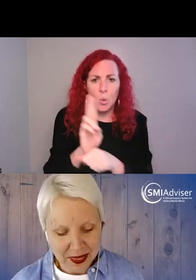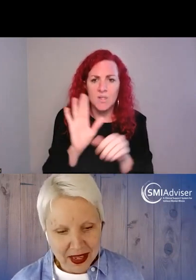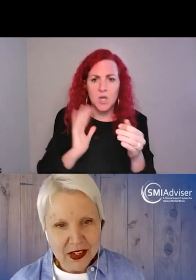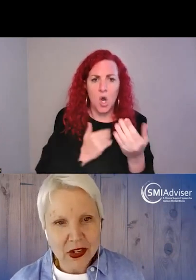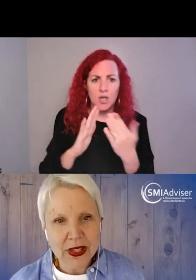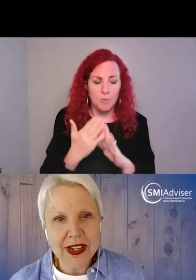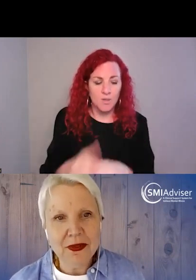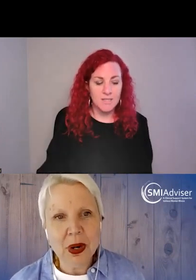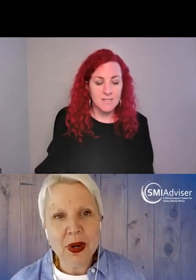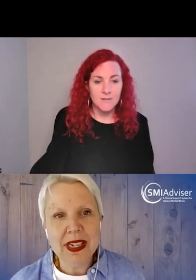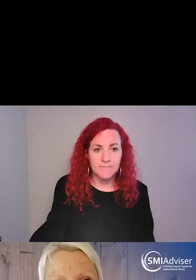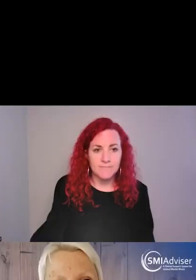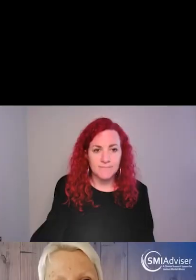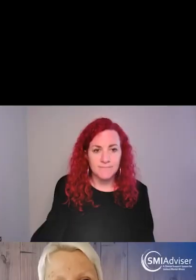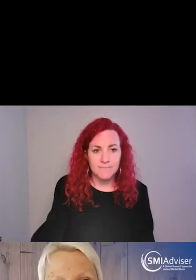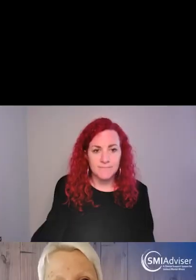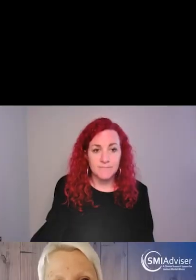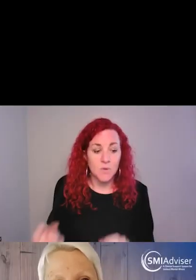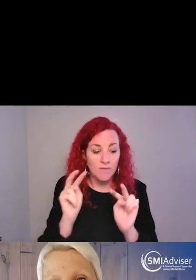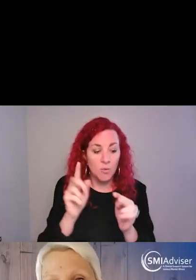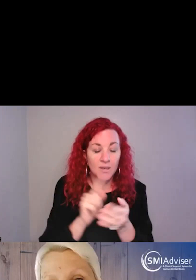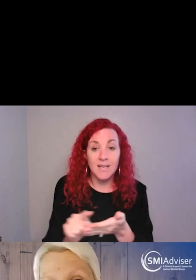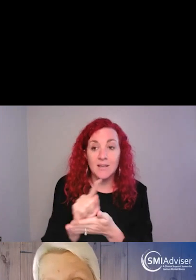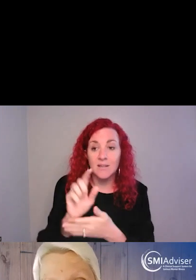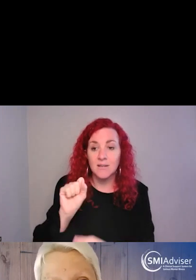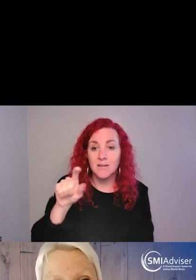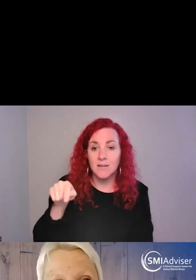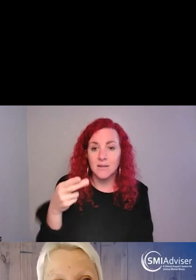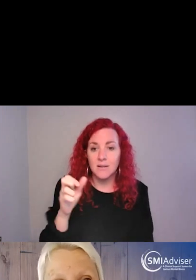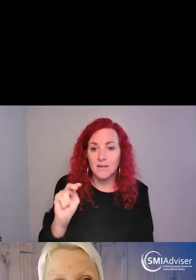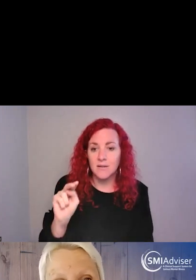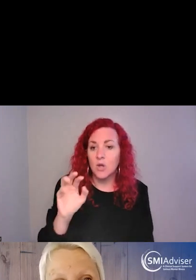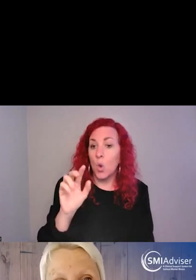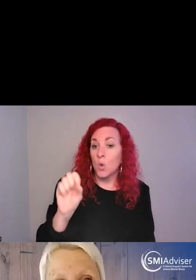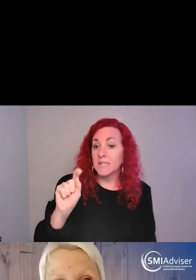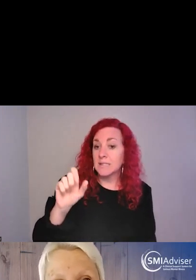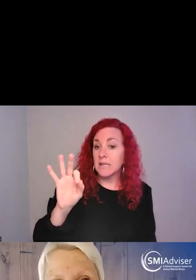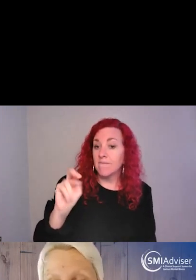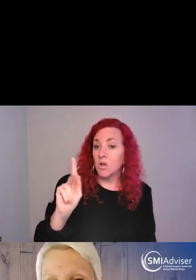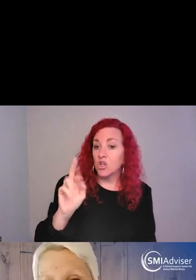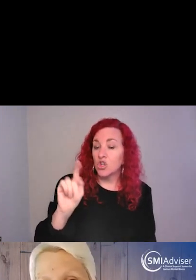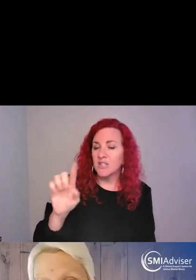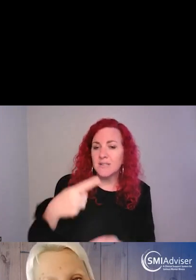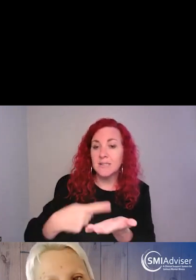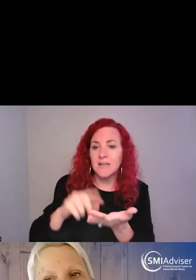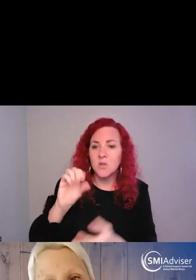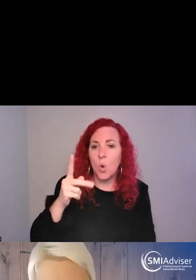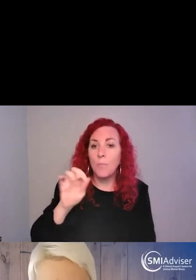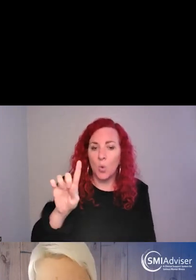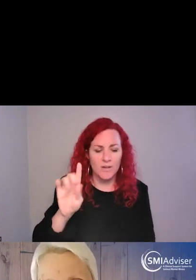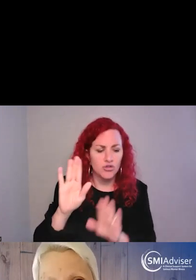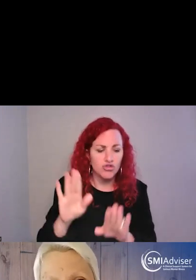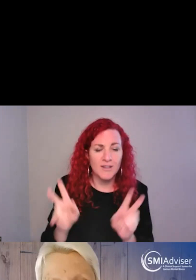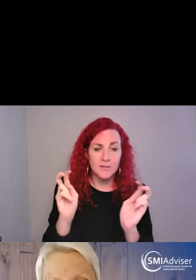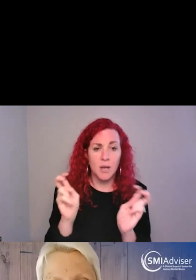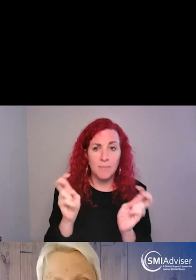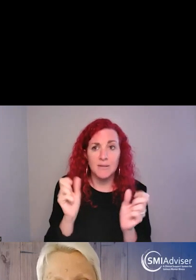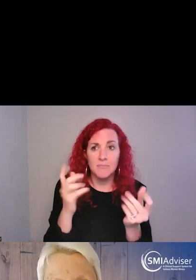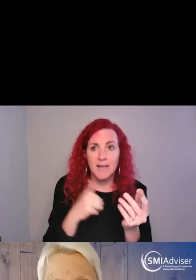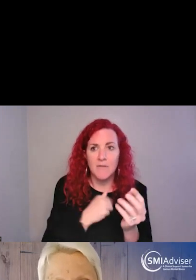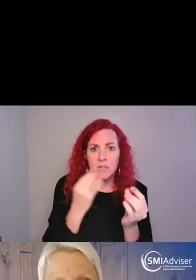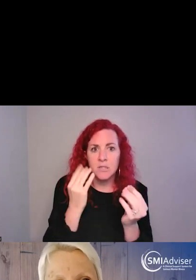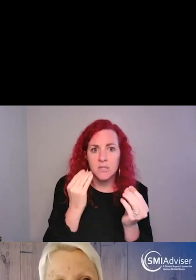SO NEXT WEEK STEPHEN IS GOING TO BE HERE TALKING ABOUT OPIOIDS.